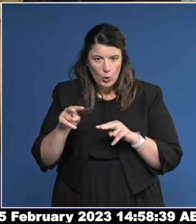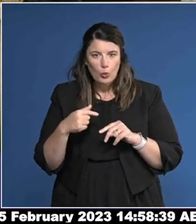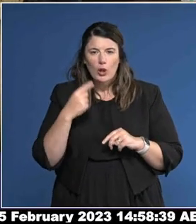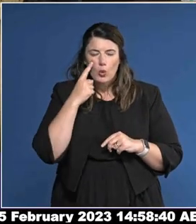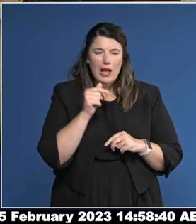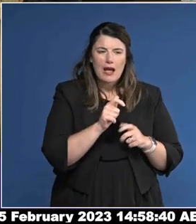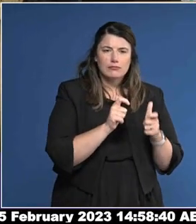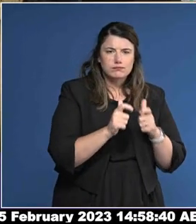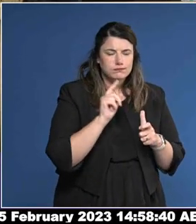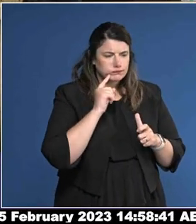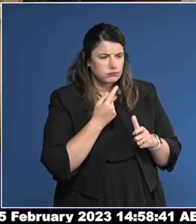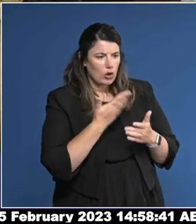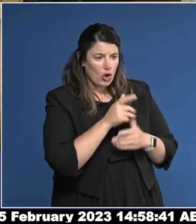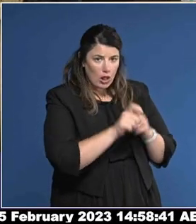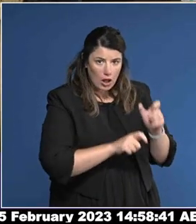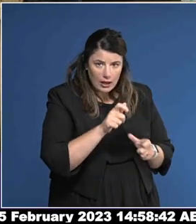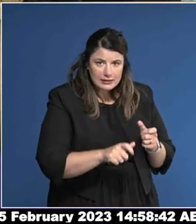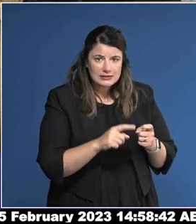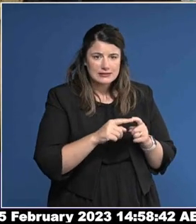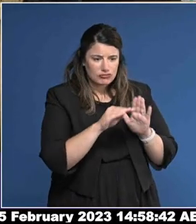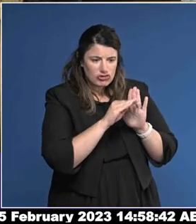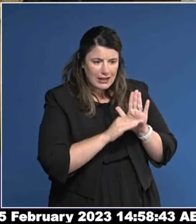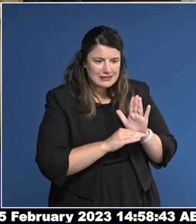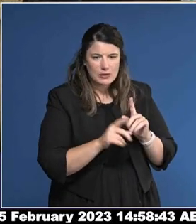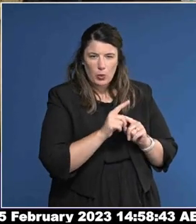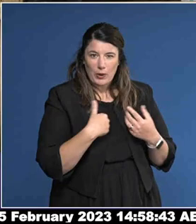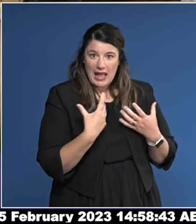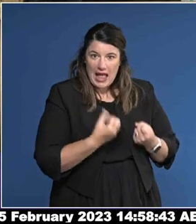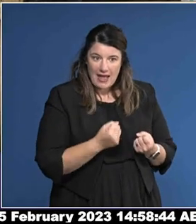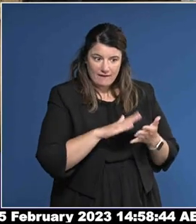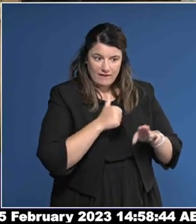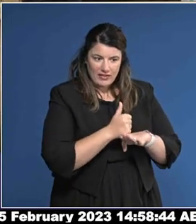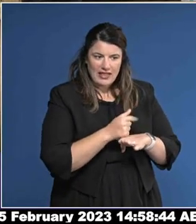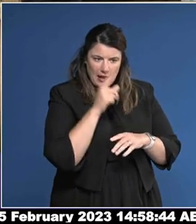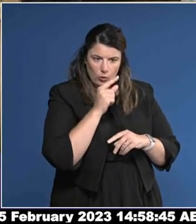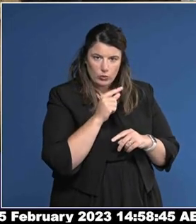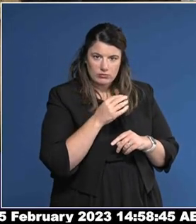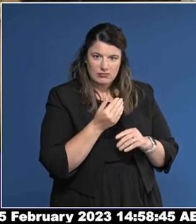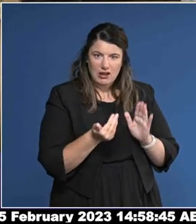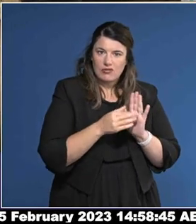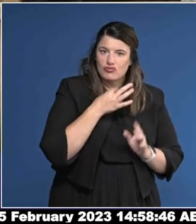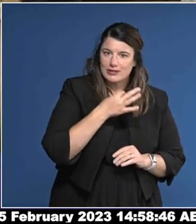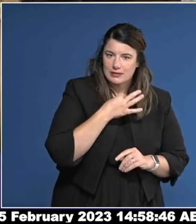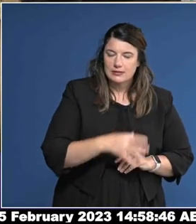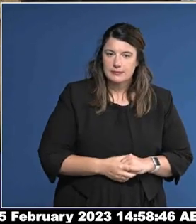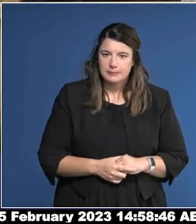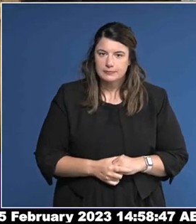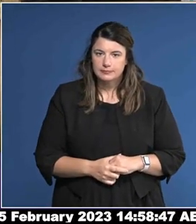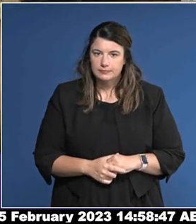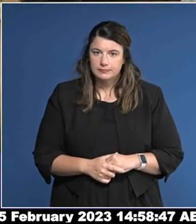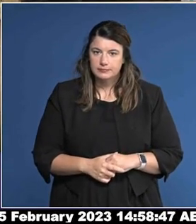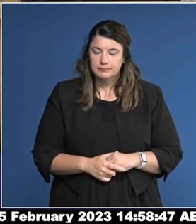Measures. MS EASTMAN: I want to now move to the interaction with the NDIS Commission, and